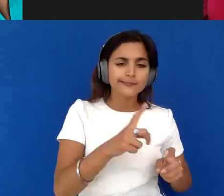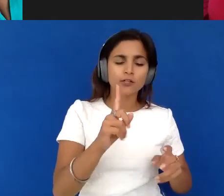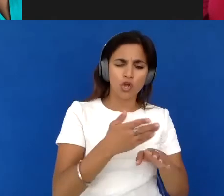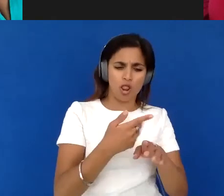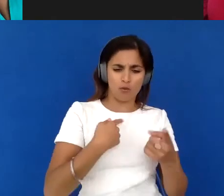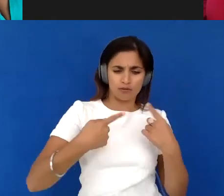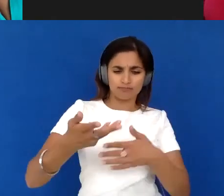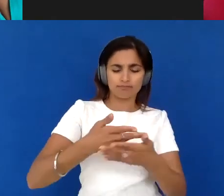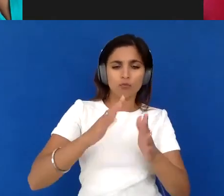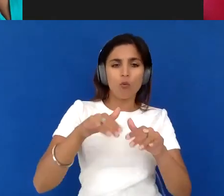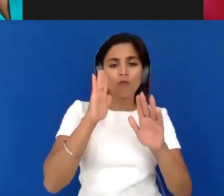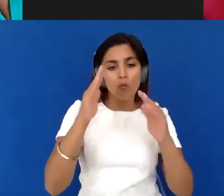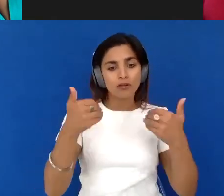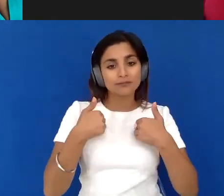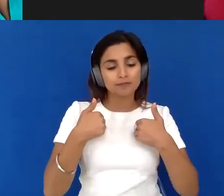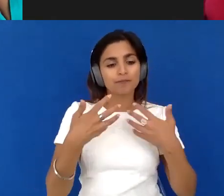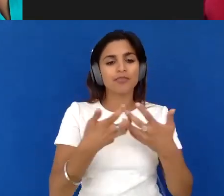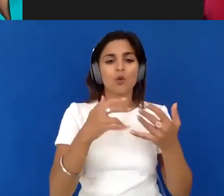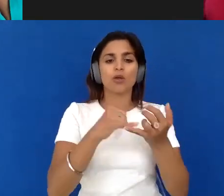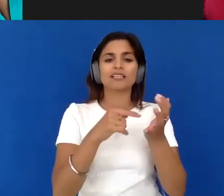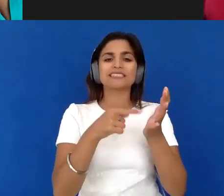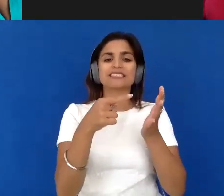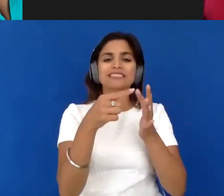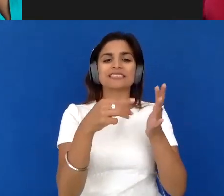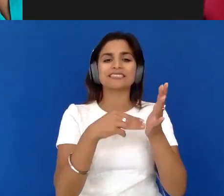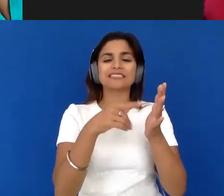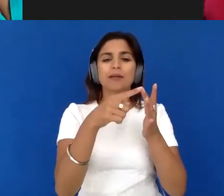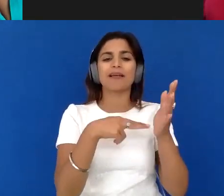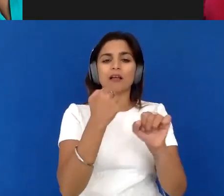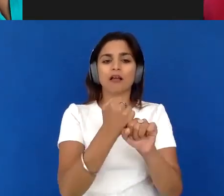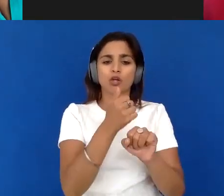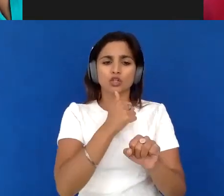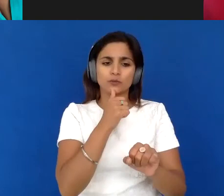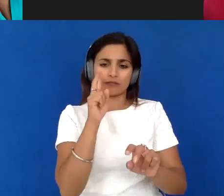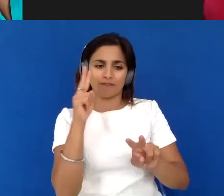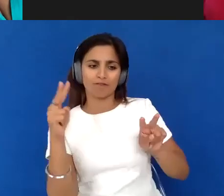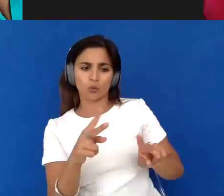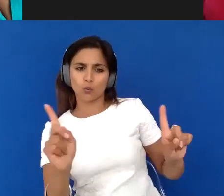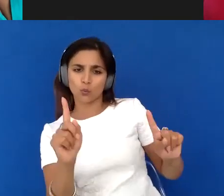which stimming is viewed and as when you look at it from a cultural context if